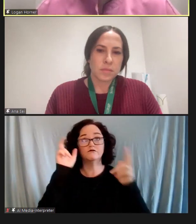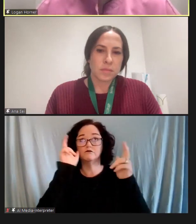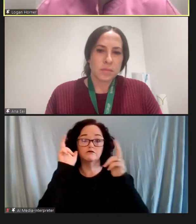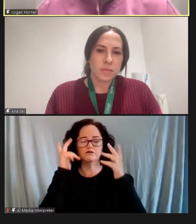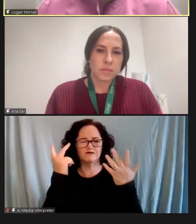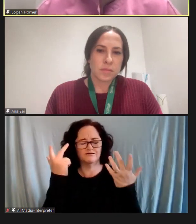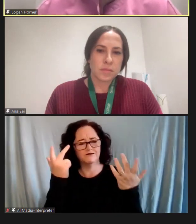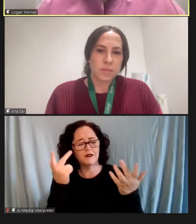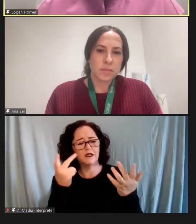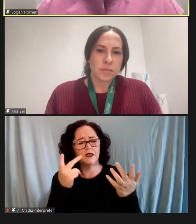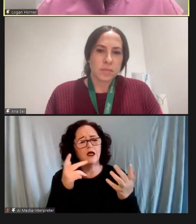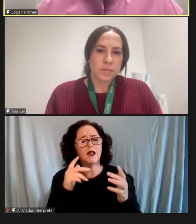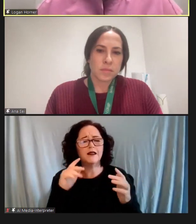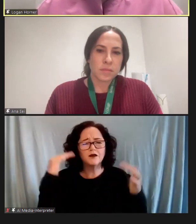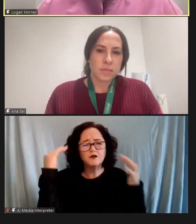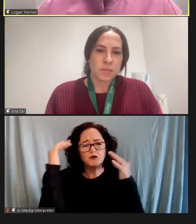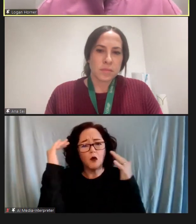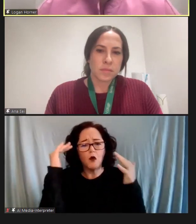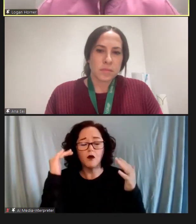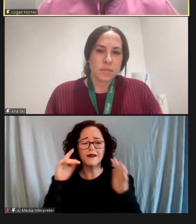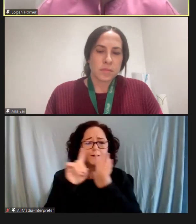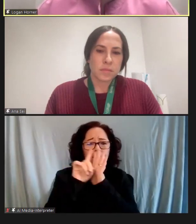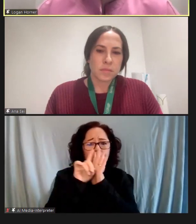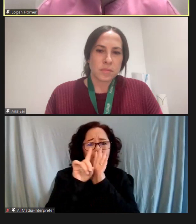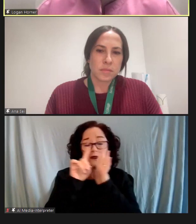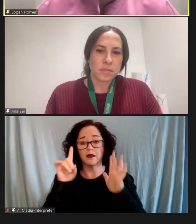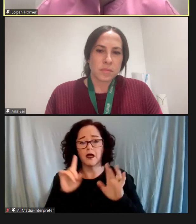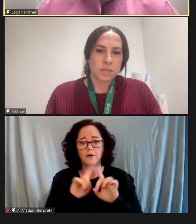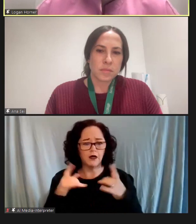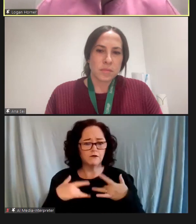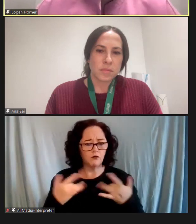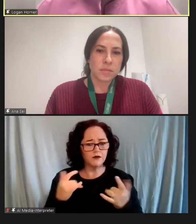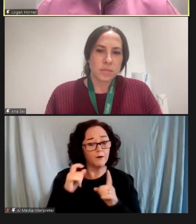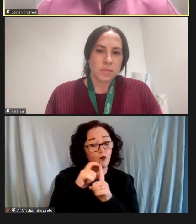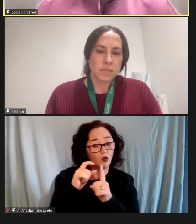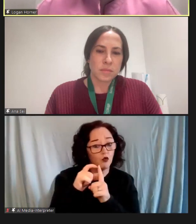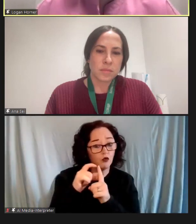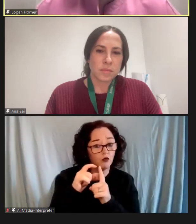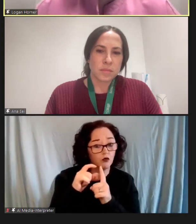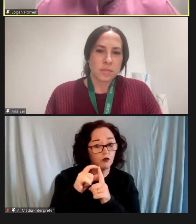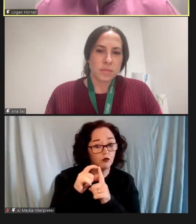words I want to know how much access